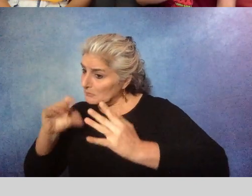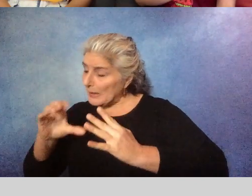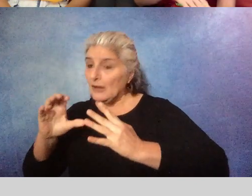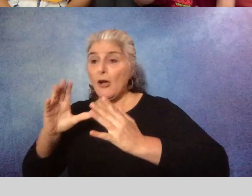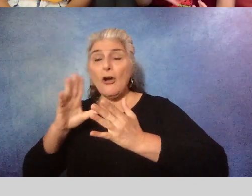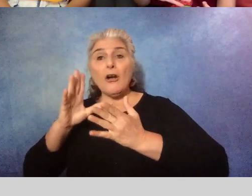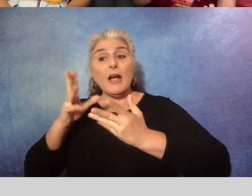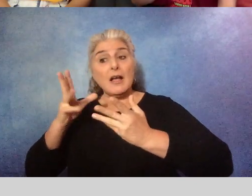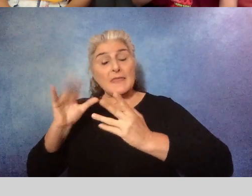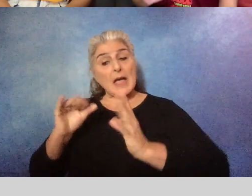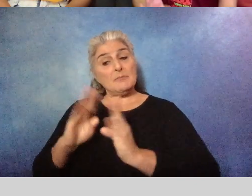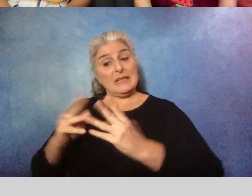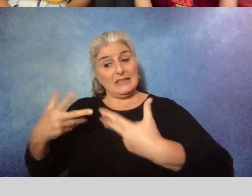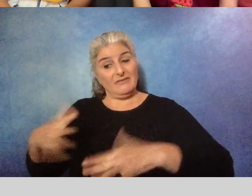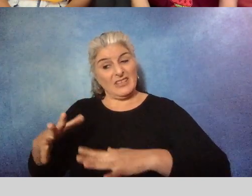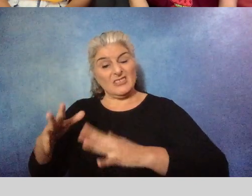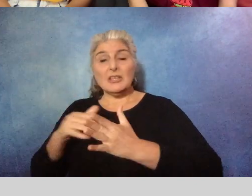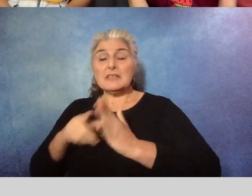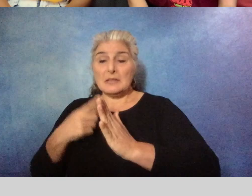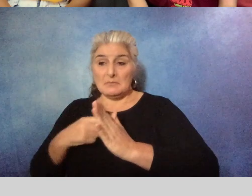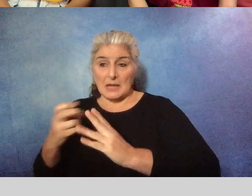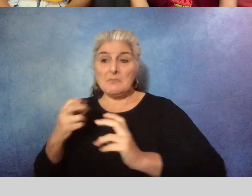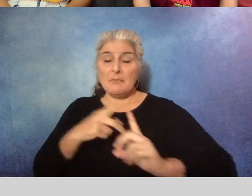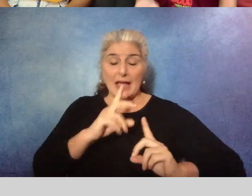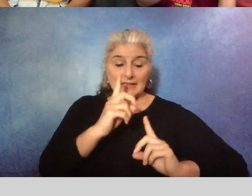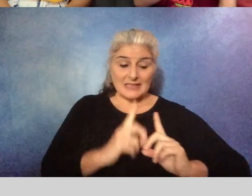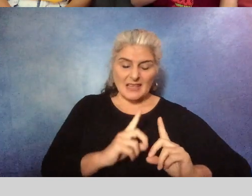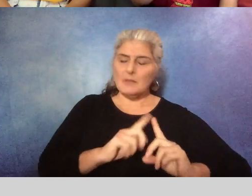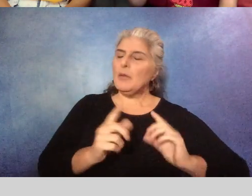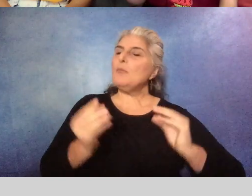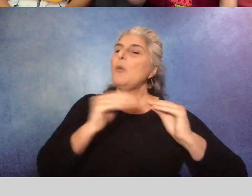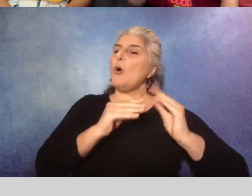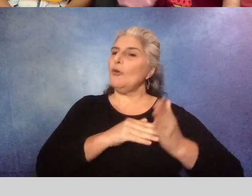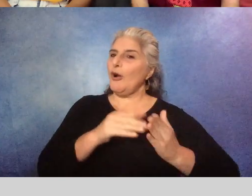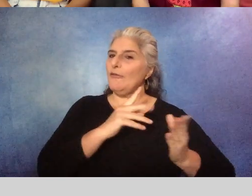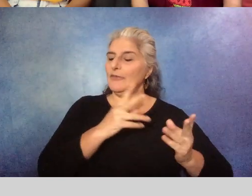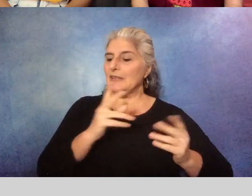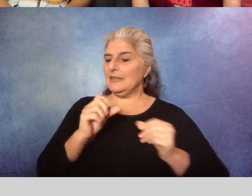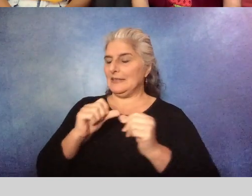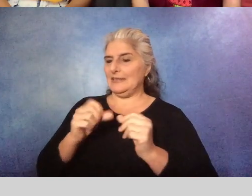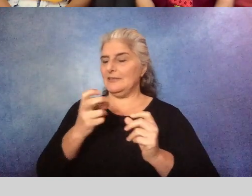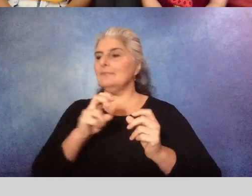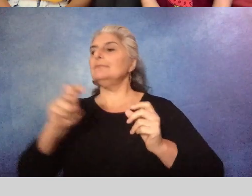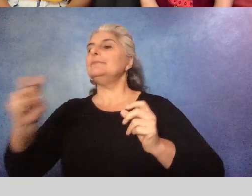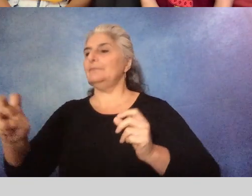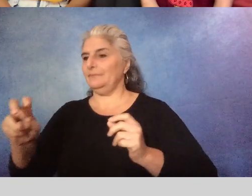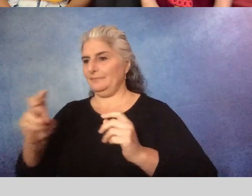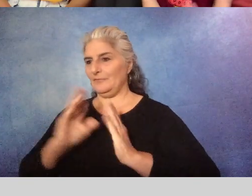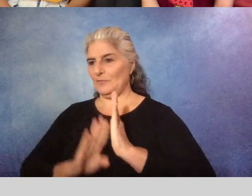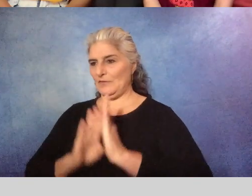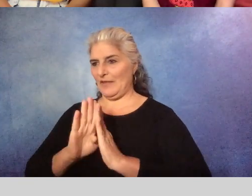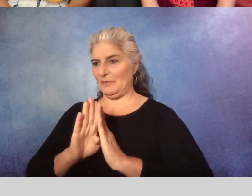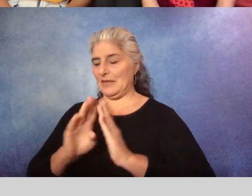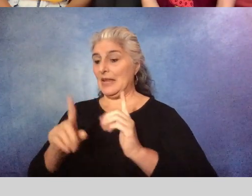but often directly to development. And then it will go to the whole development cycle